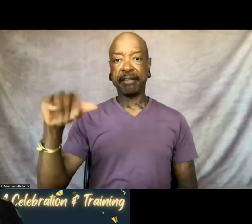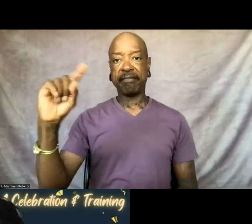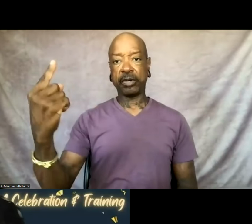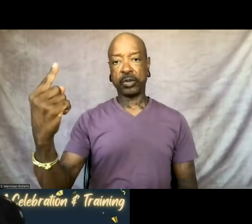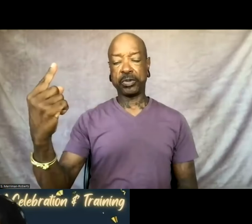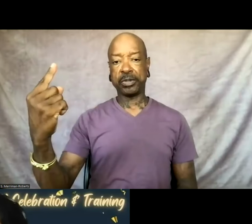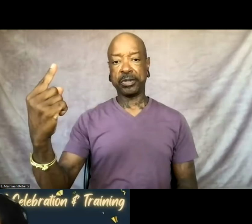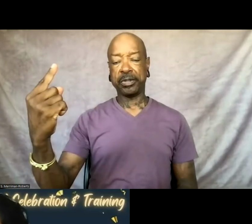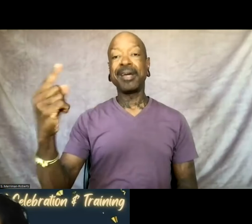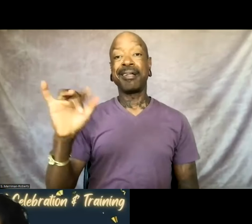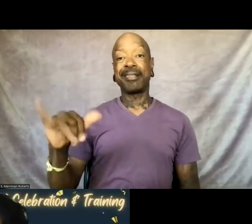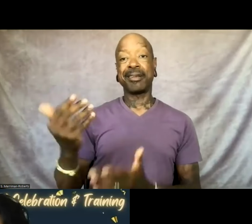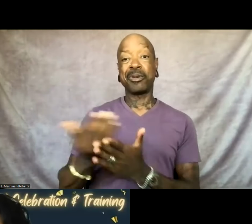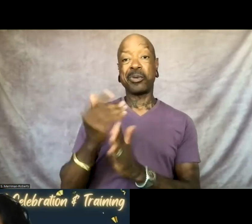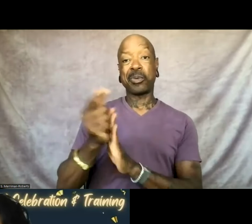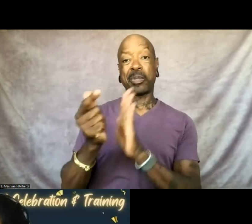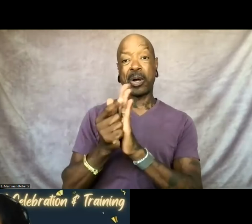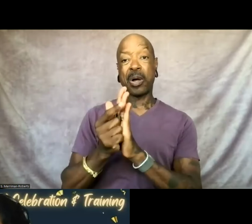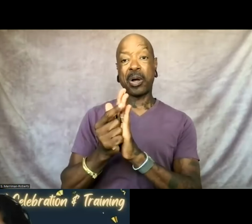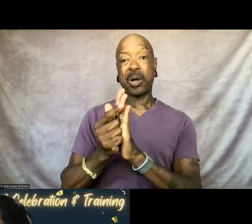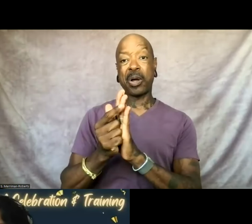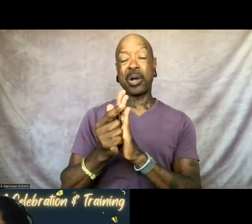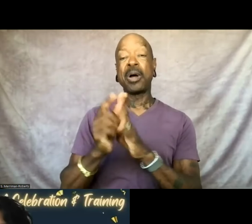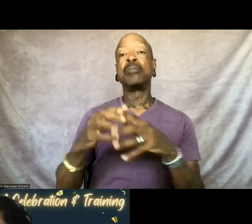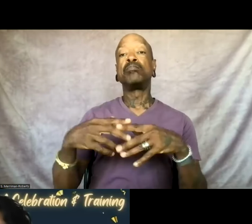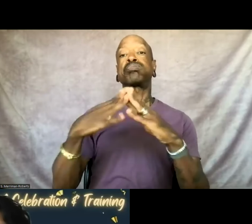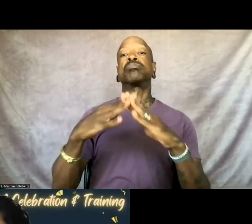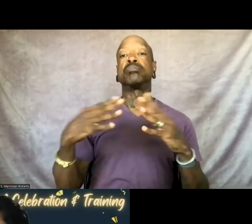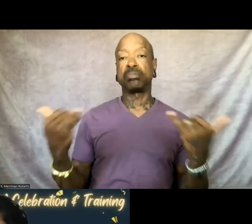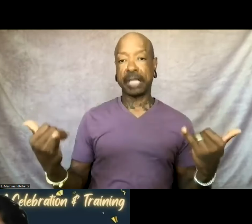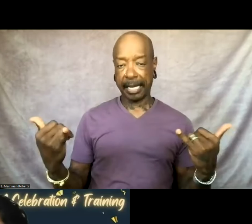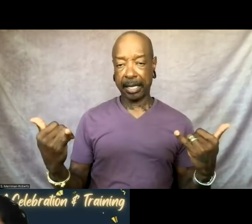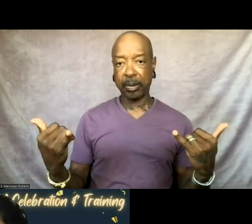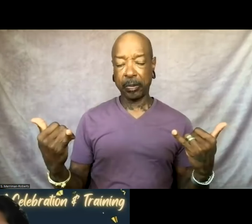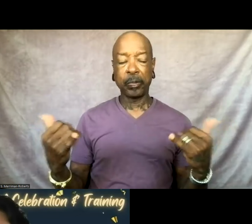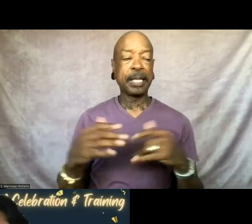passed. I know we all celebrated last year. And